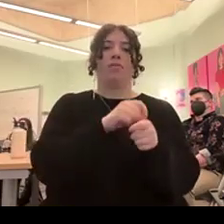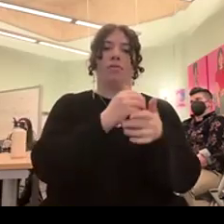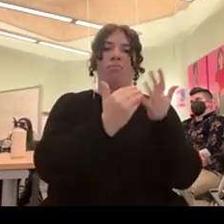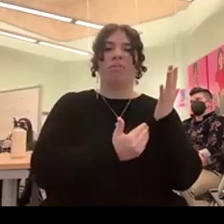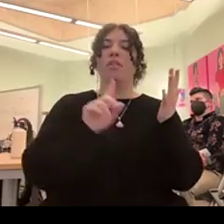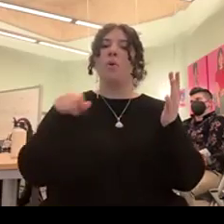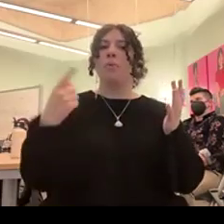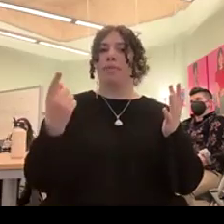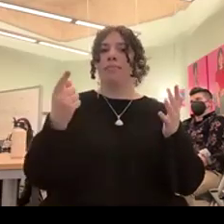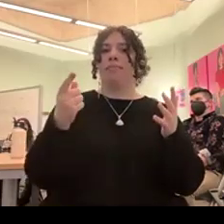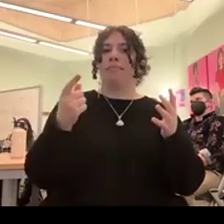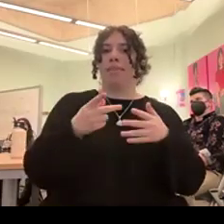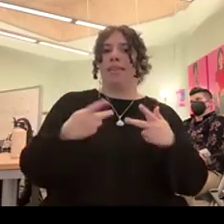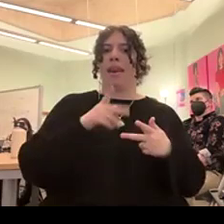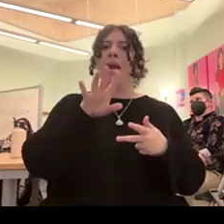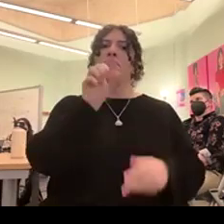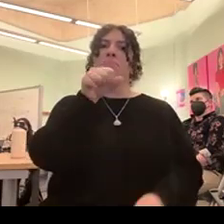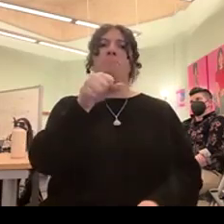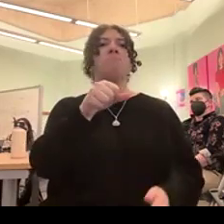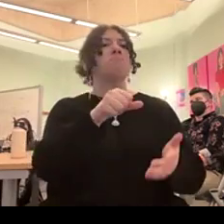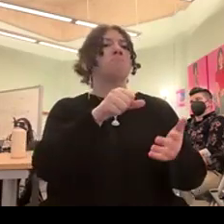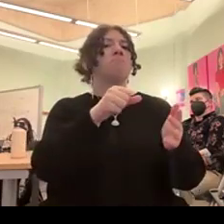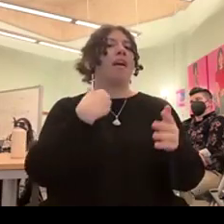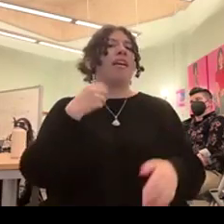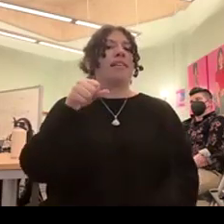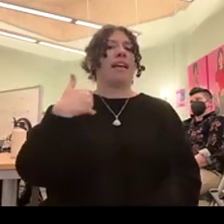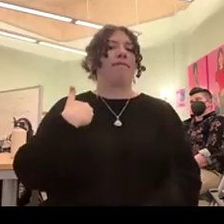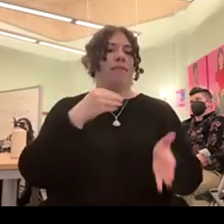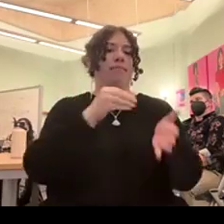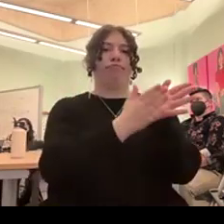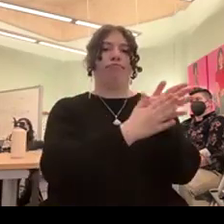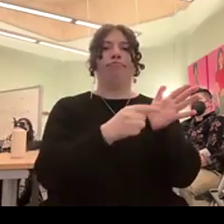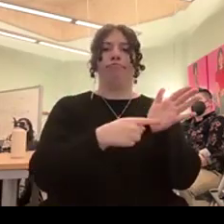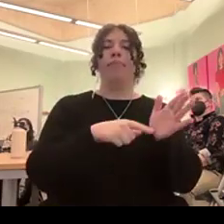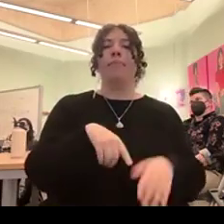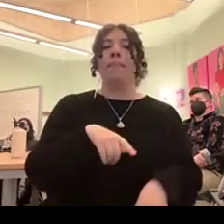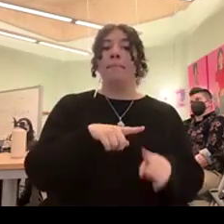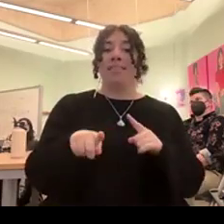but it's not exhaustive. So that's the only place in my materials that I actually indicated that.